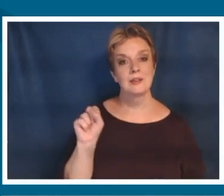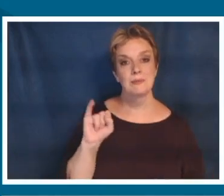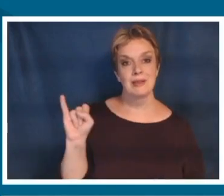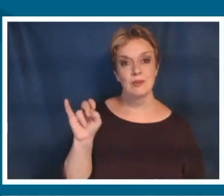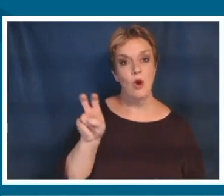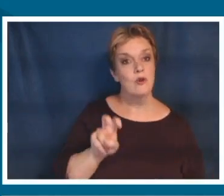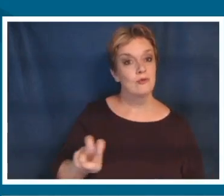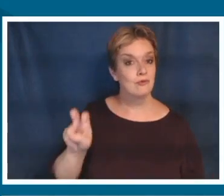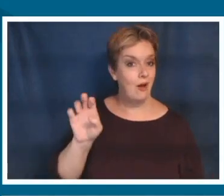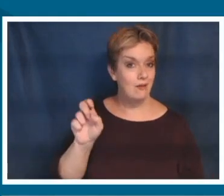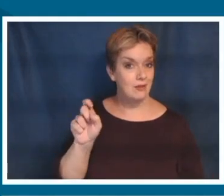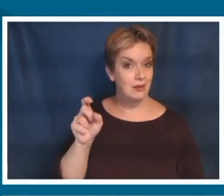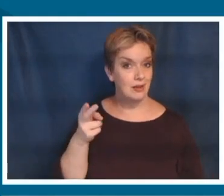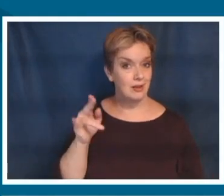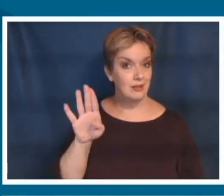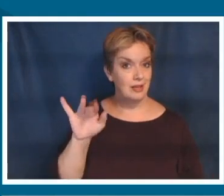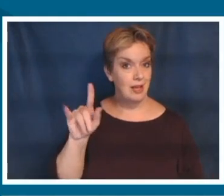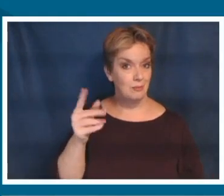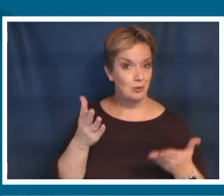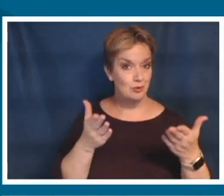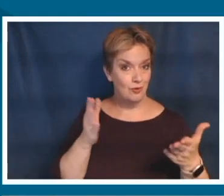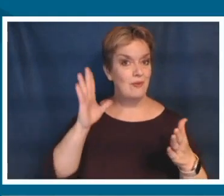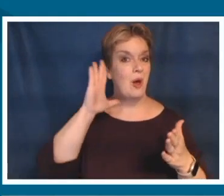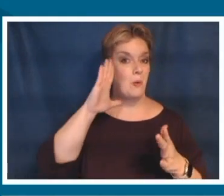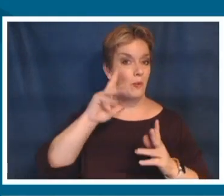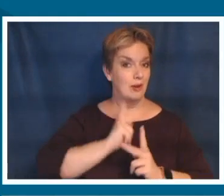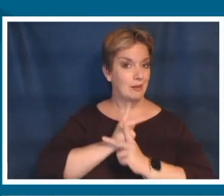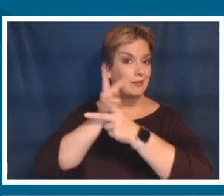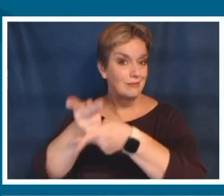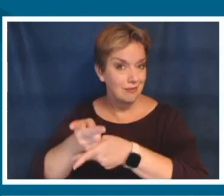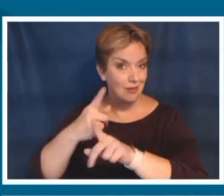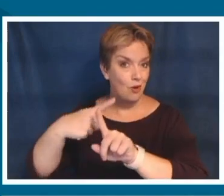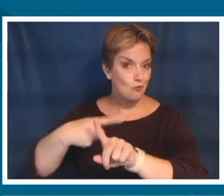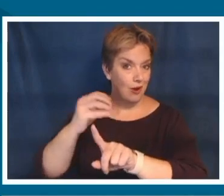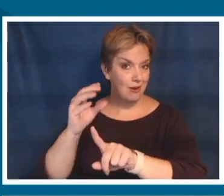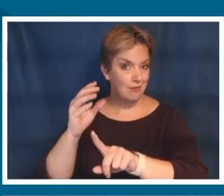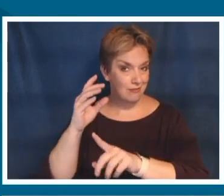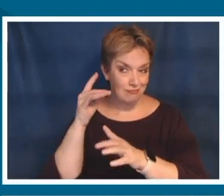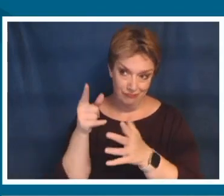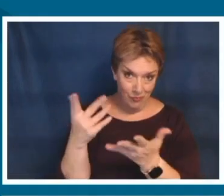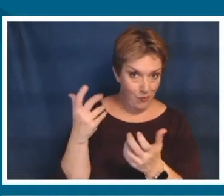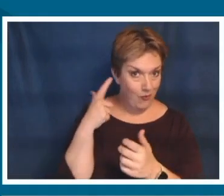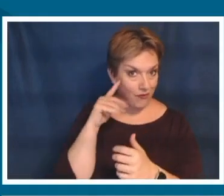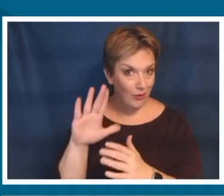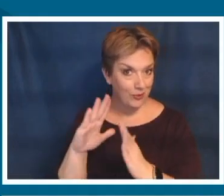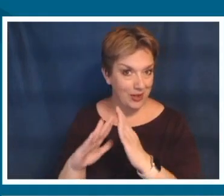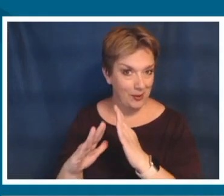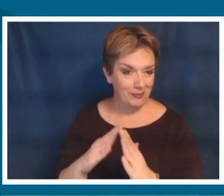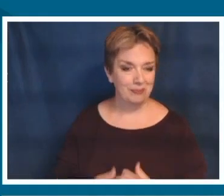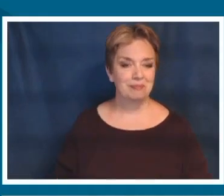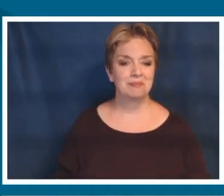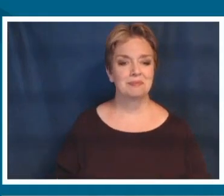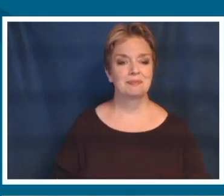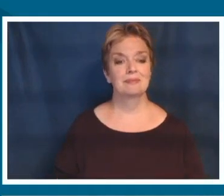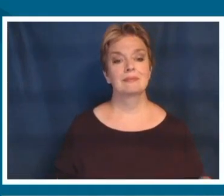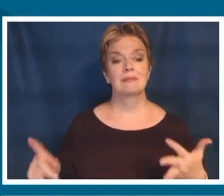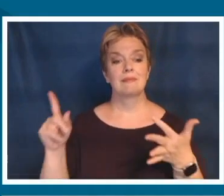out so you can have it in your town um okay number two benefit